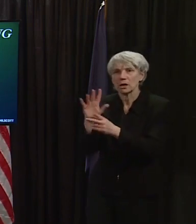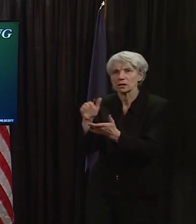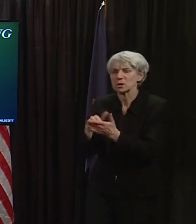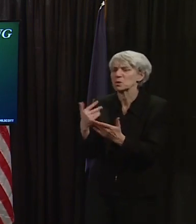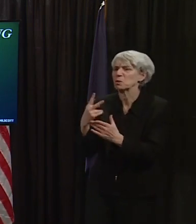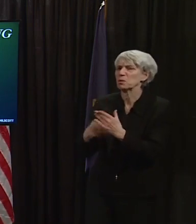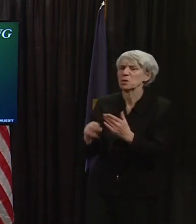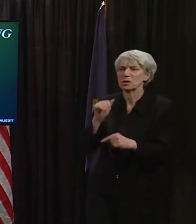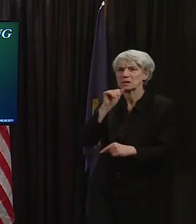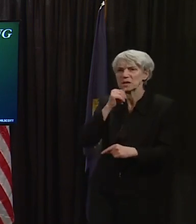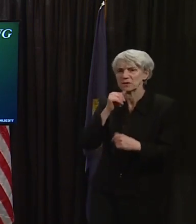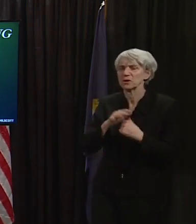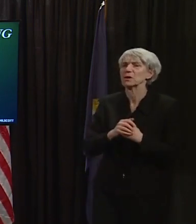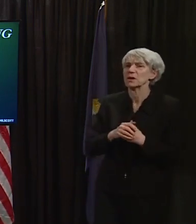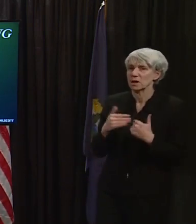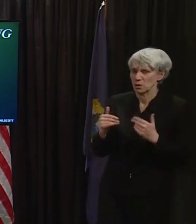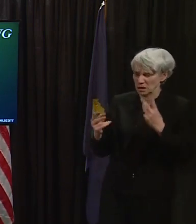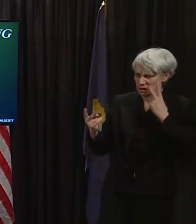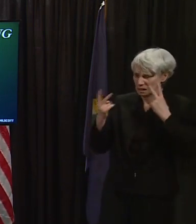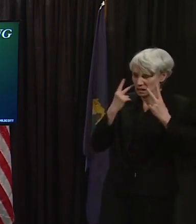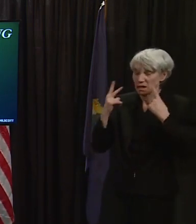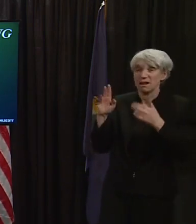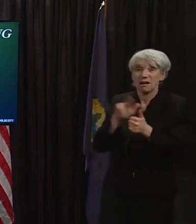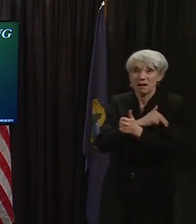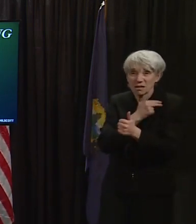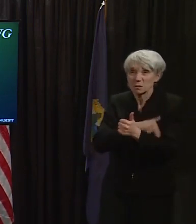the strain of staffing shortages due to infected providers